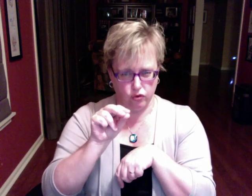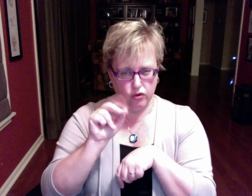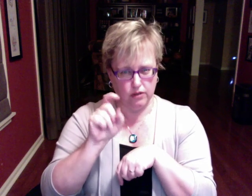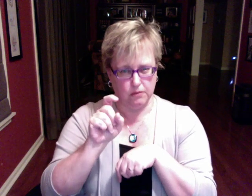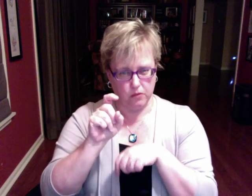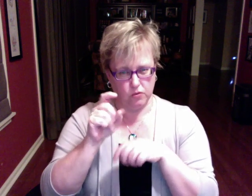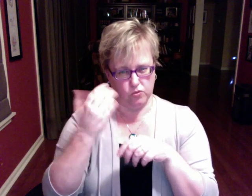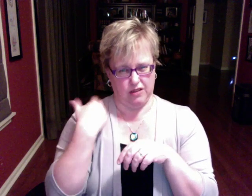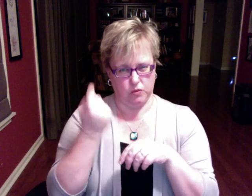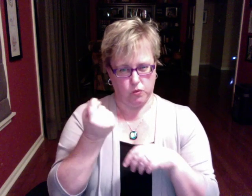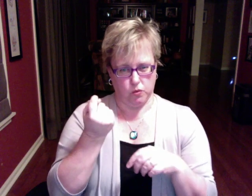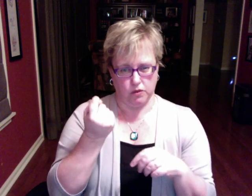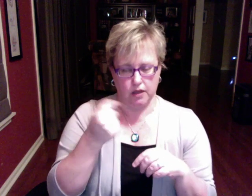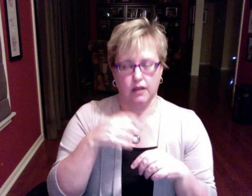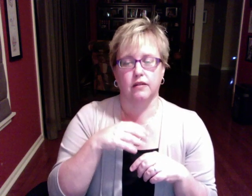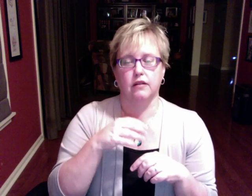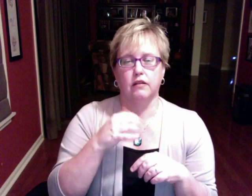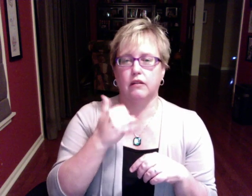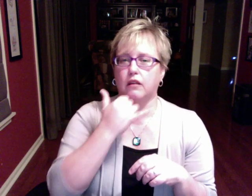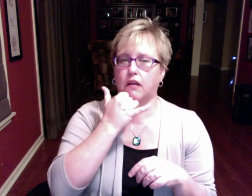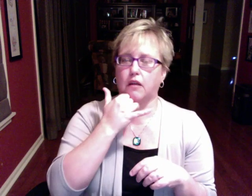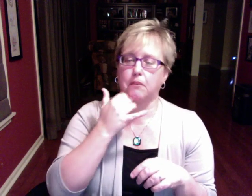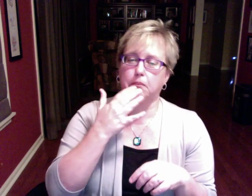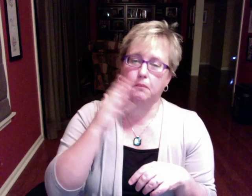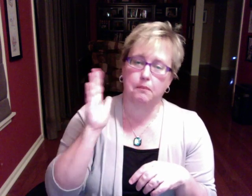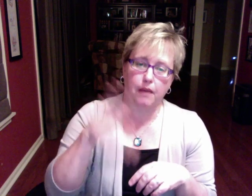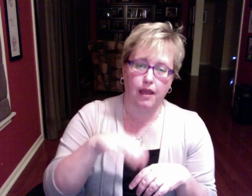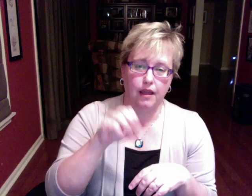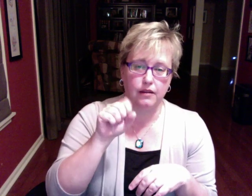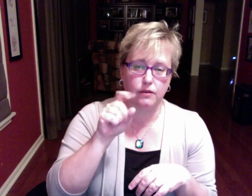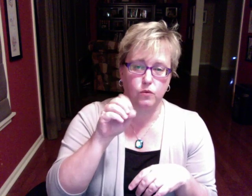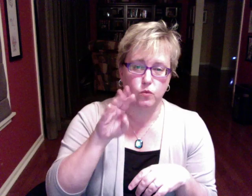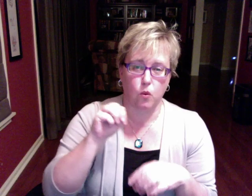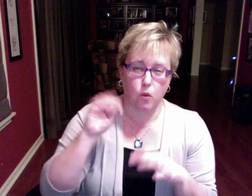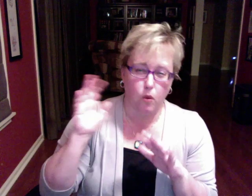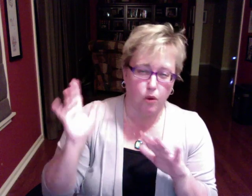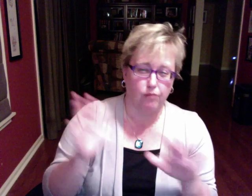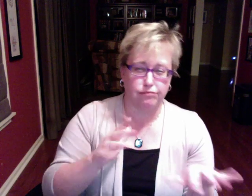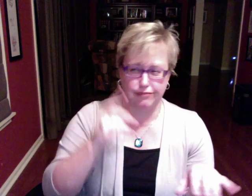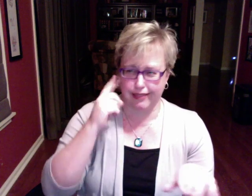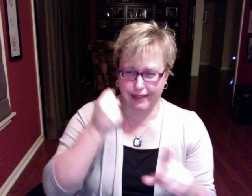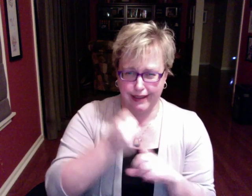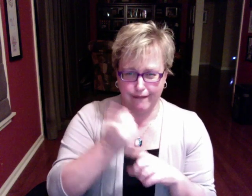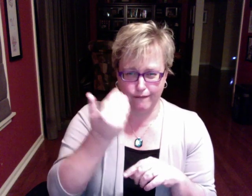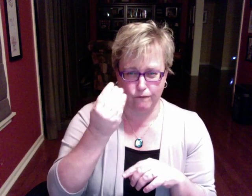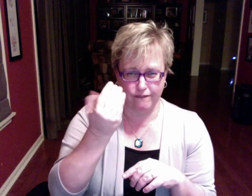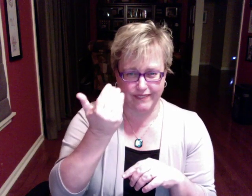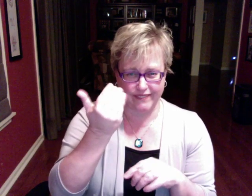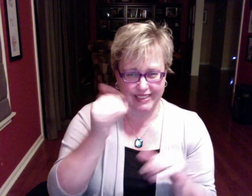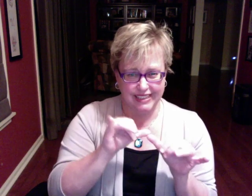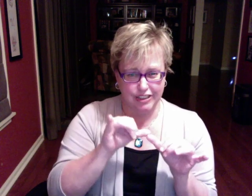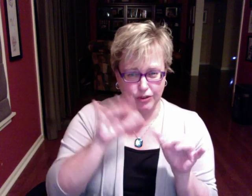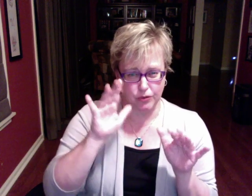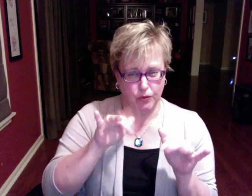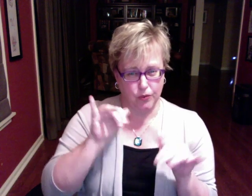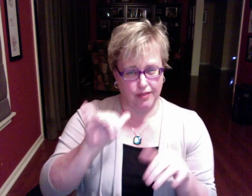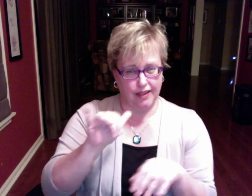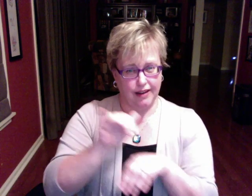But then we were hit with a massive snowstorm. We accumulated about 15 inches of snow that night.